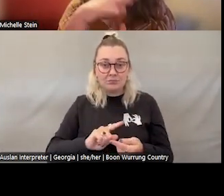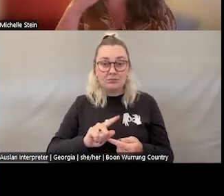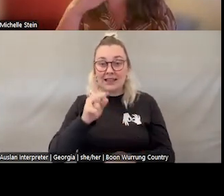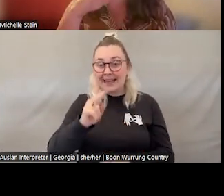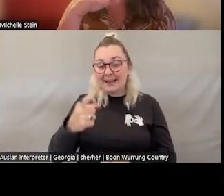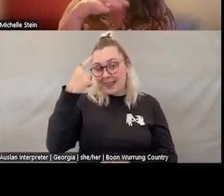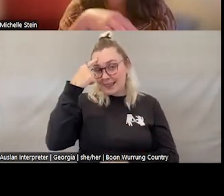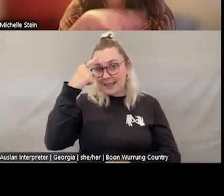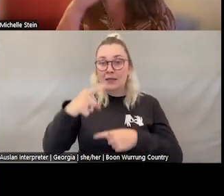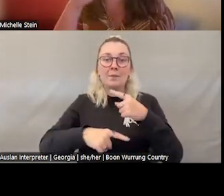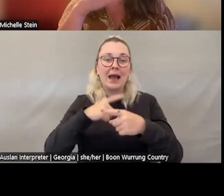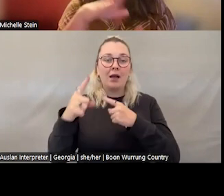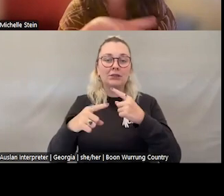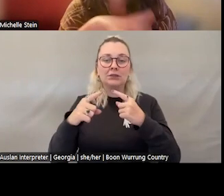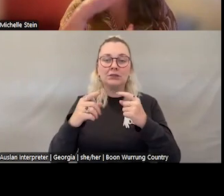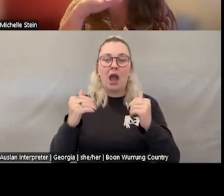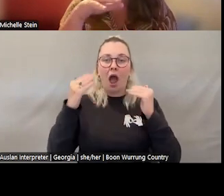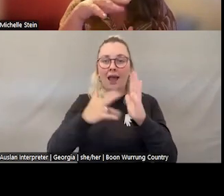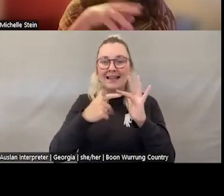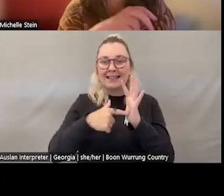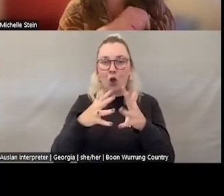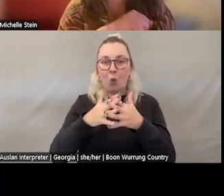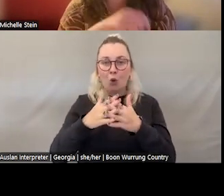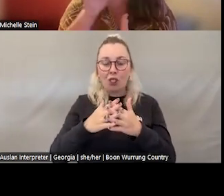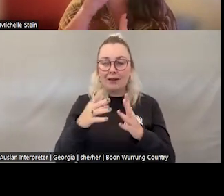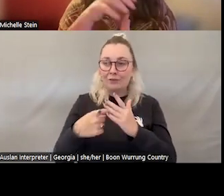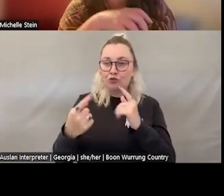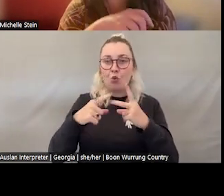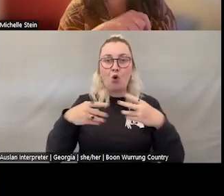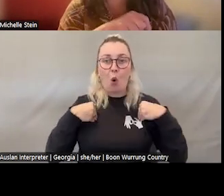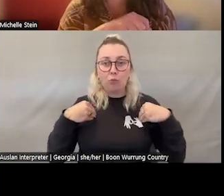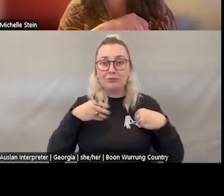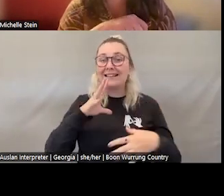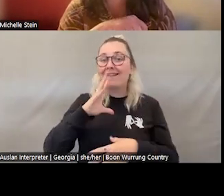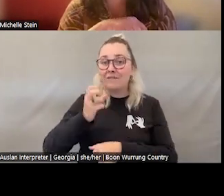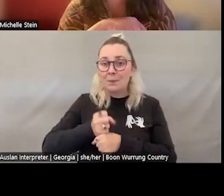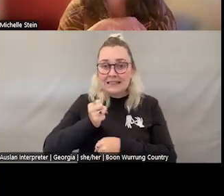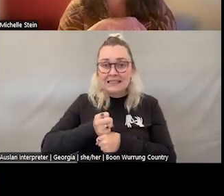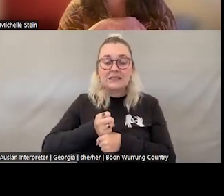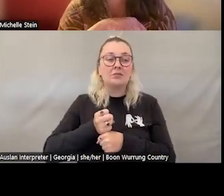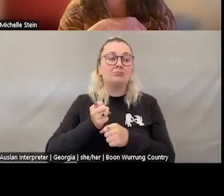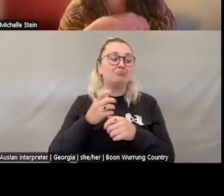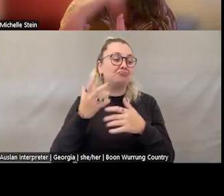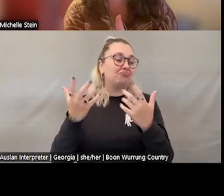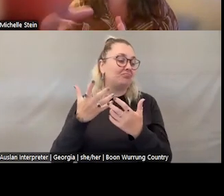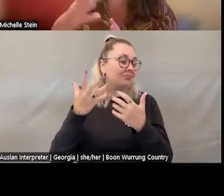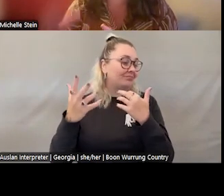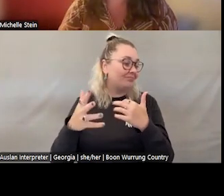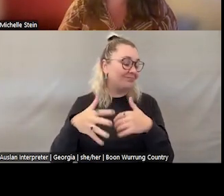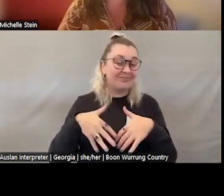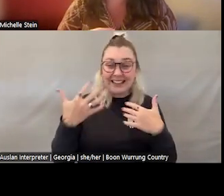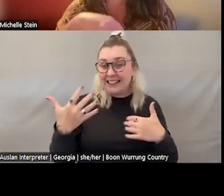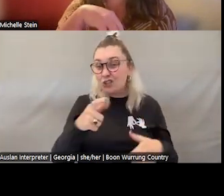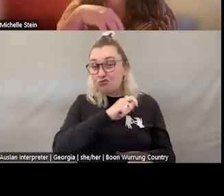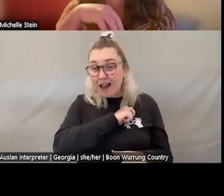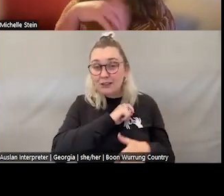on high-level highways individuals or corporate, anyone in government, any trust or foundations,